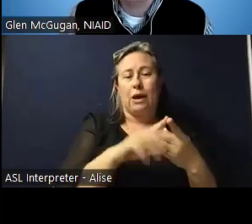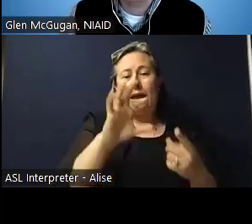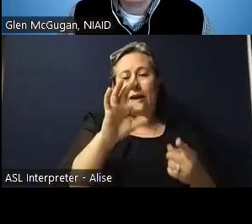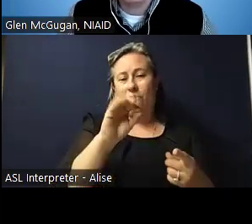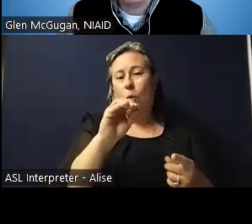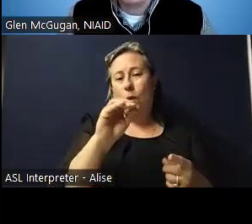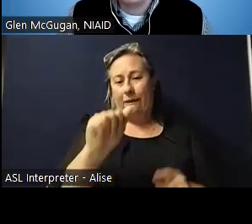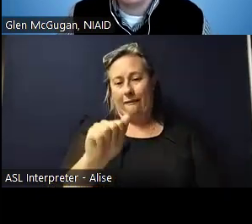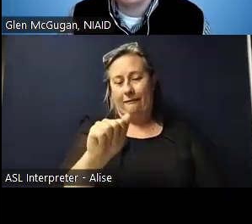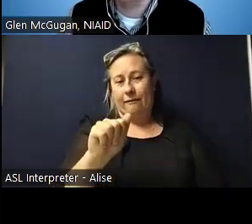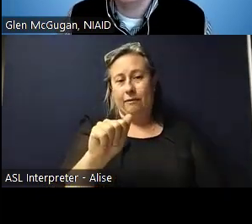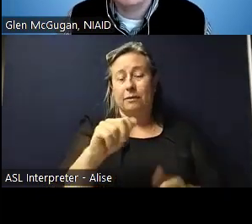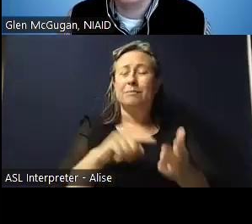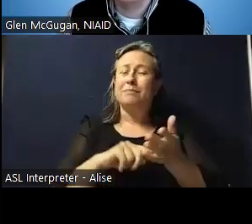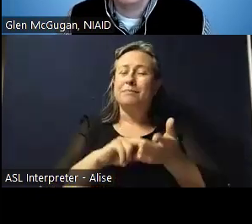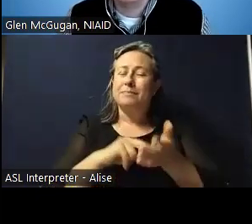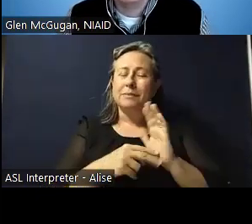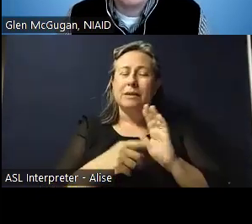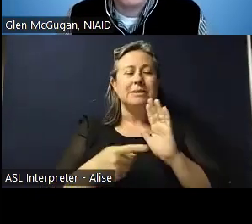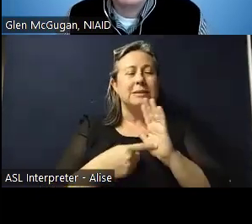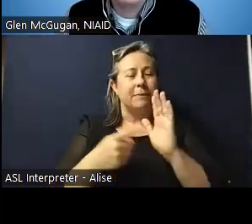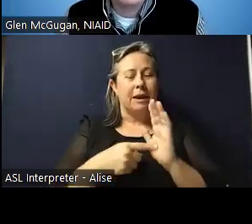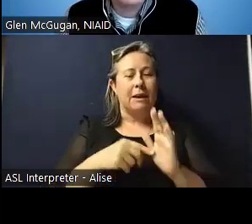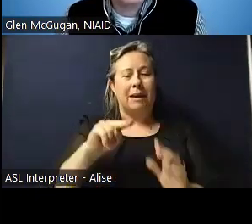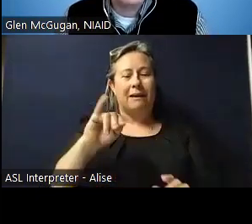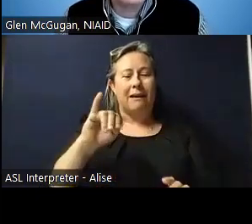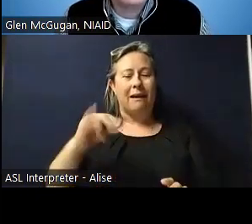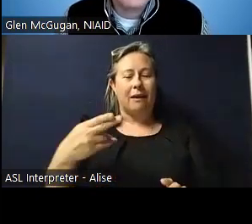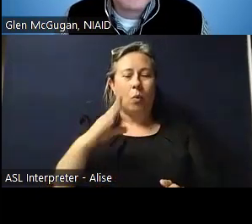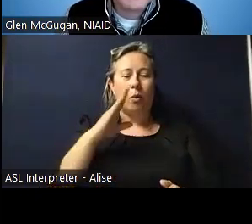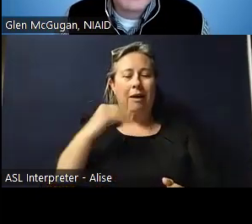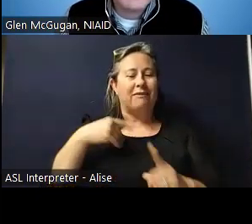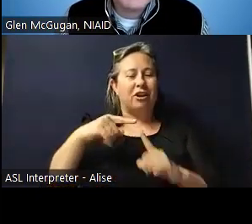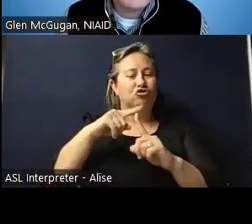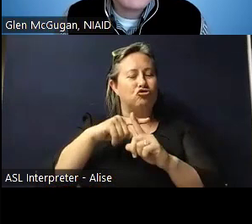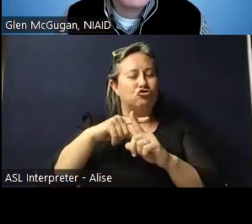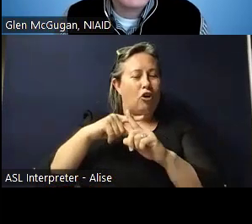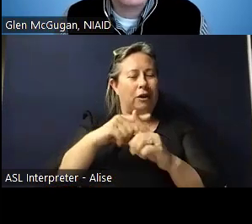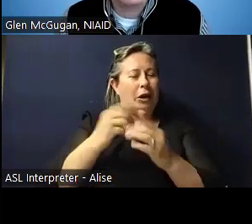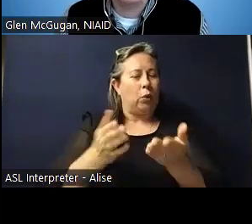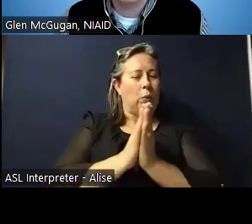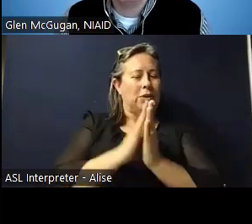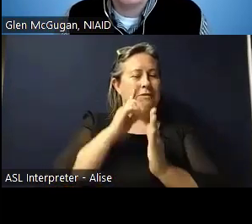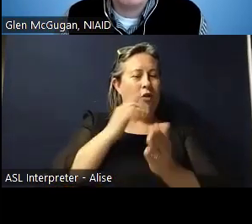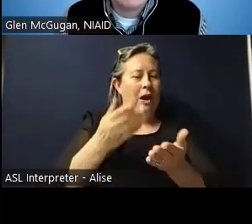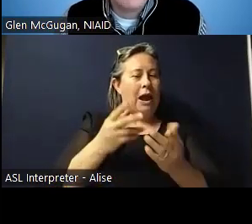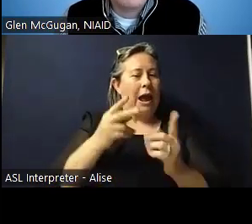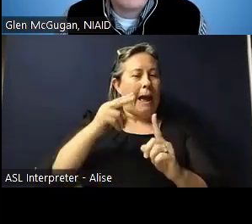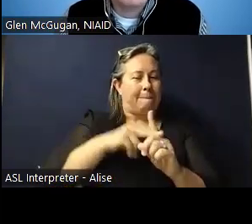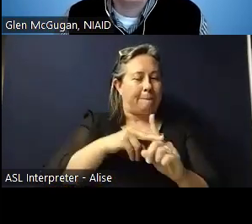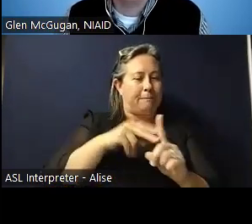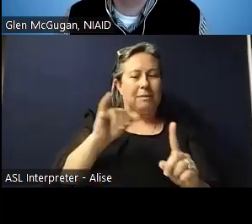So sometimes, the NIH will have a targeted request for applications. So program staff like myself,